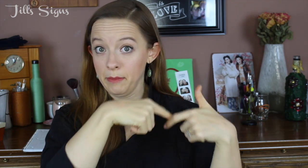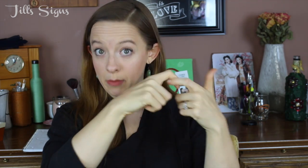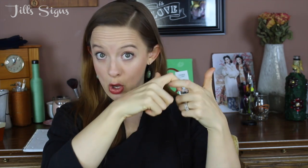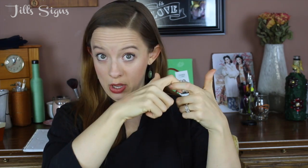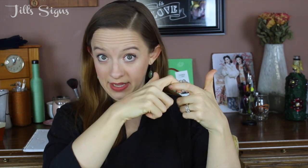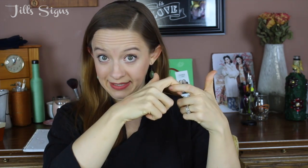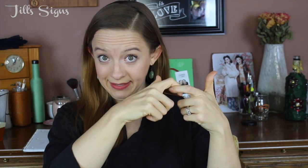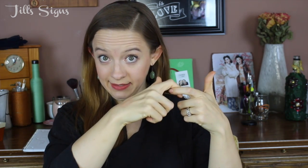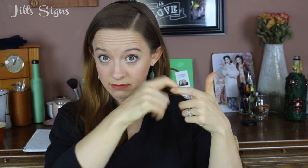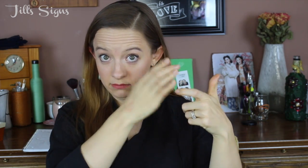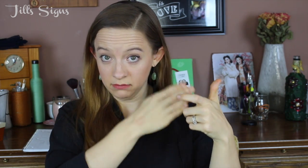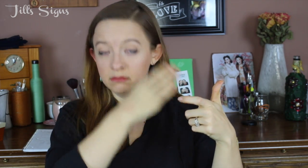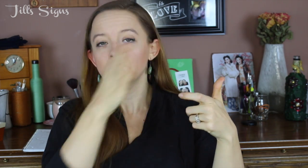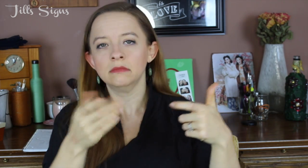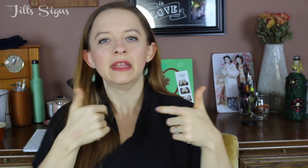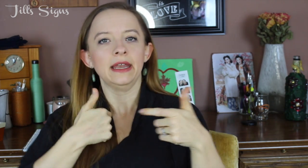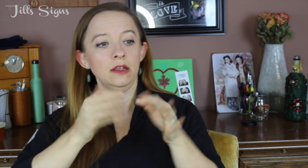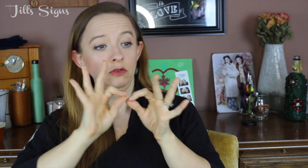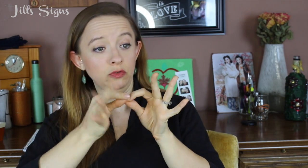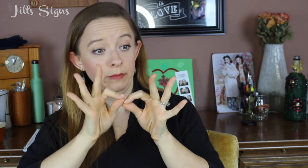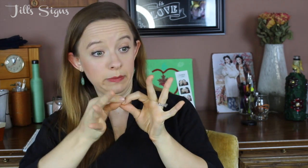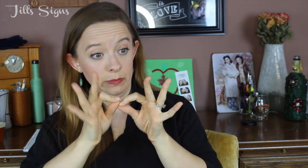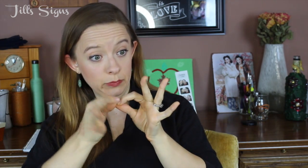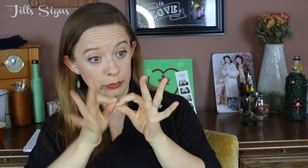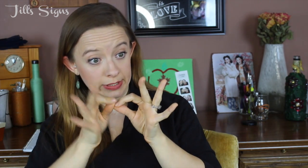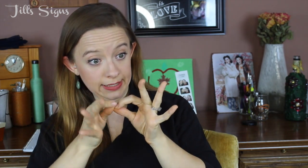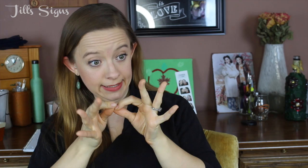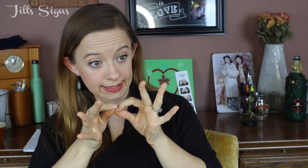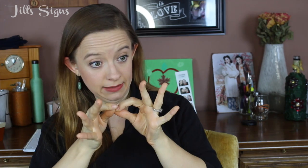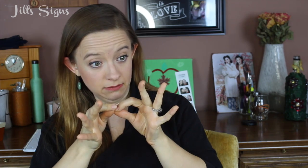concepts and then they pause and then I go ahead and interpret.